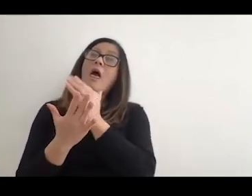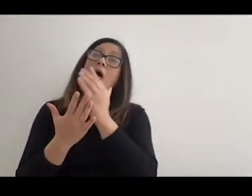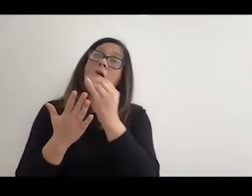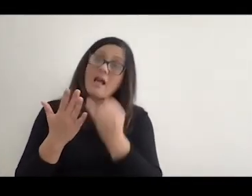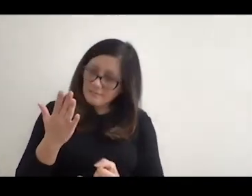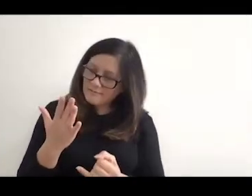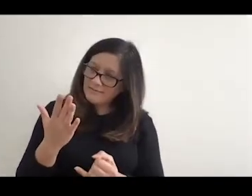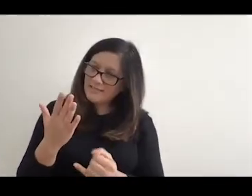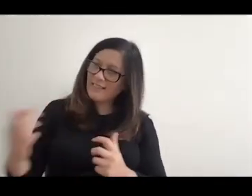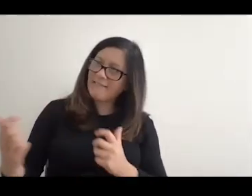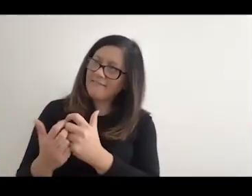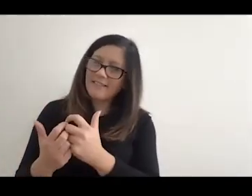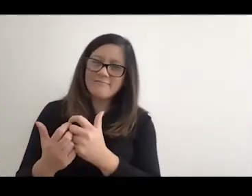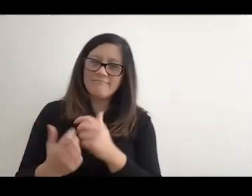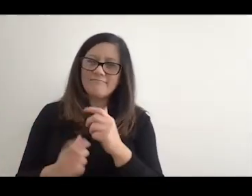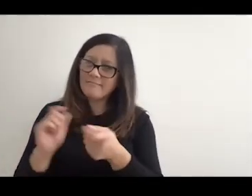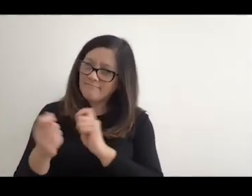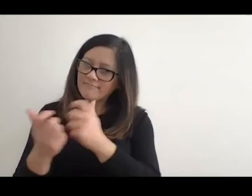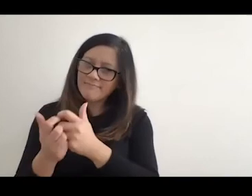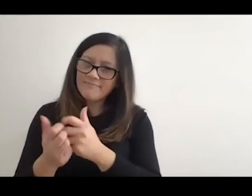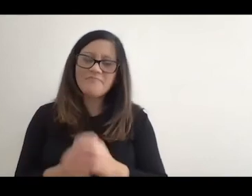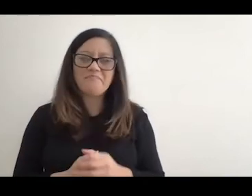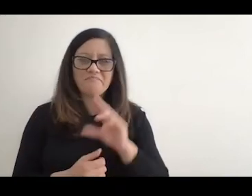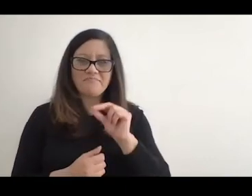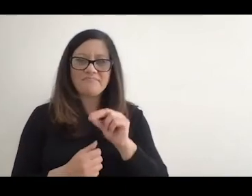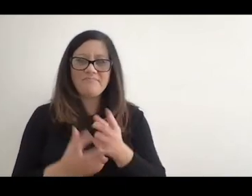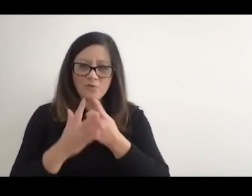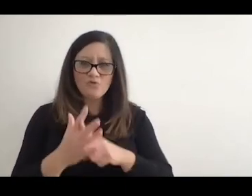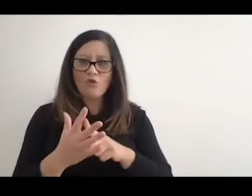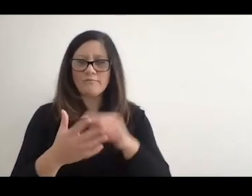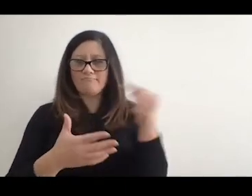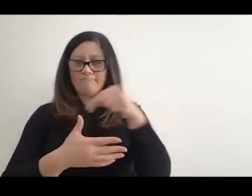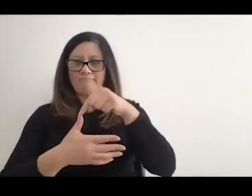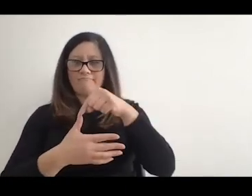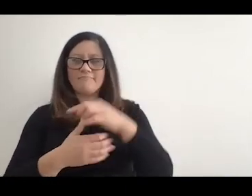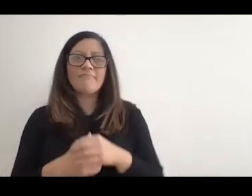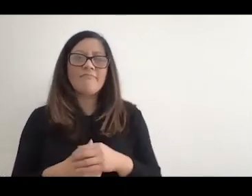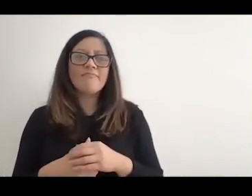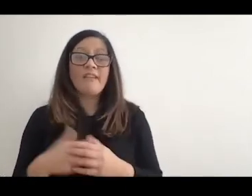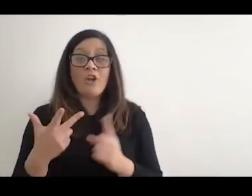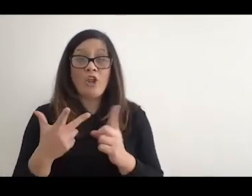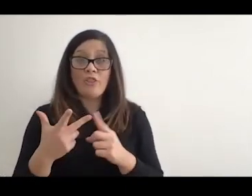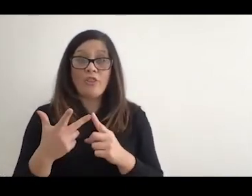which brings me to the next one adaptive design. Modifying the clothing to